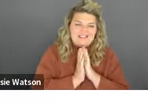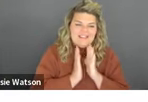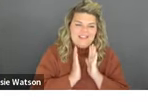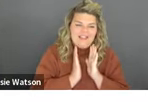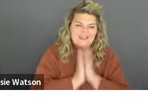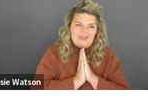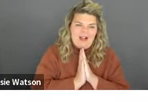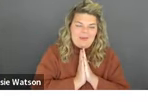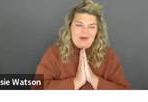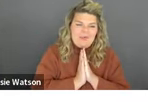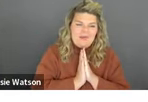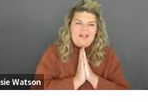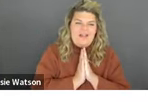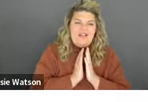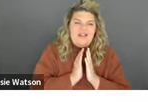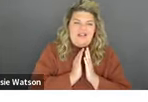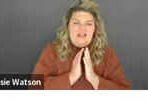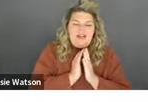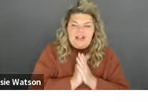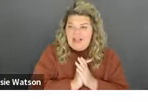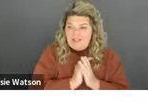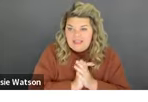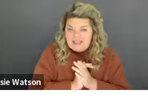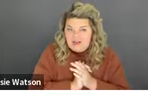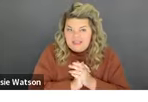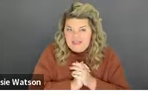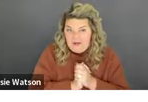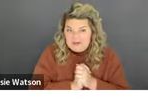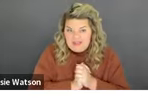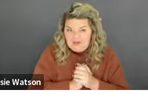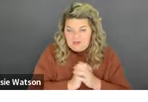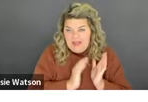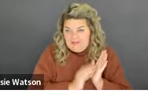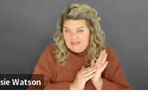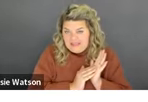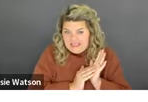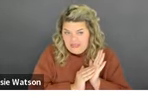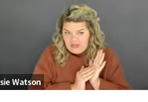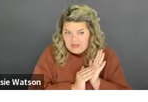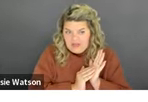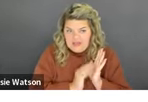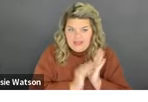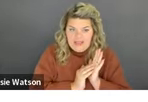just as a wrap up, again, the ECRT website, which we have linked here.